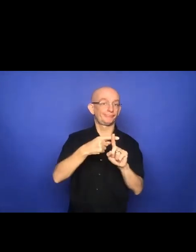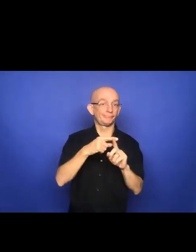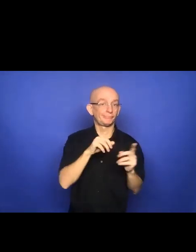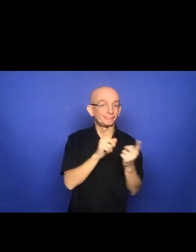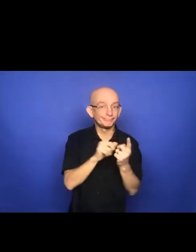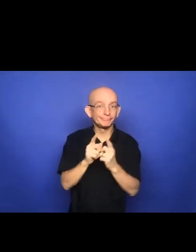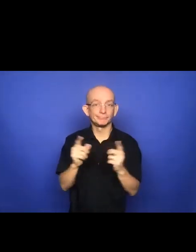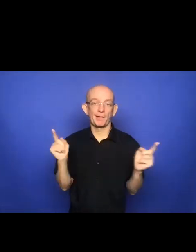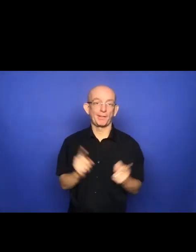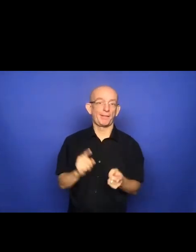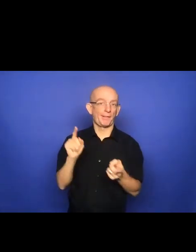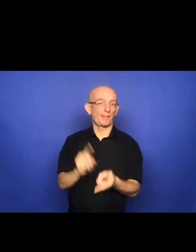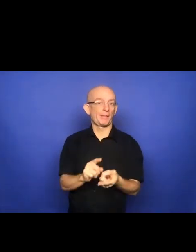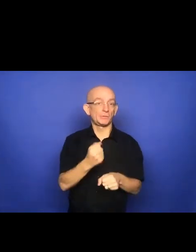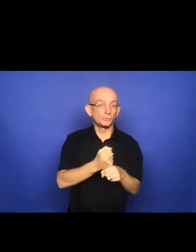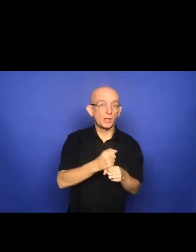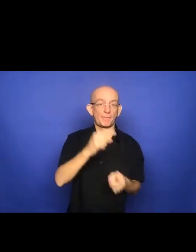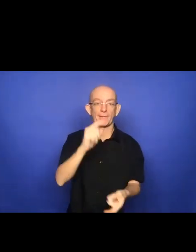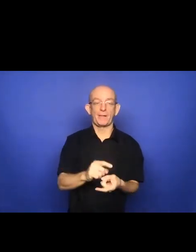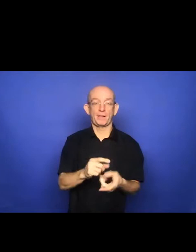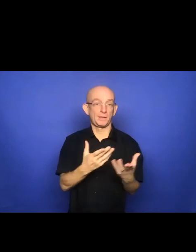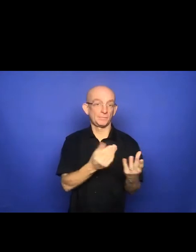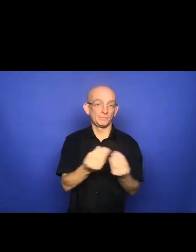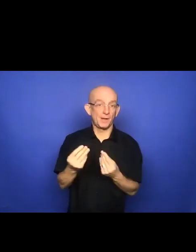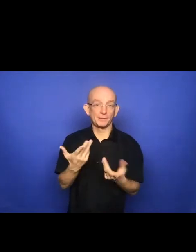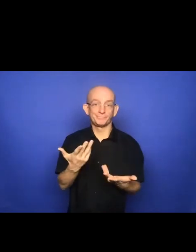about their finances. We have continued